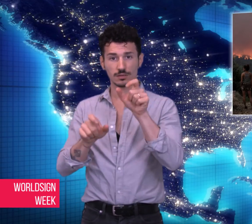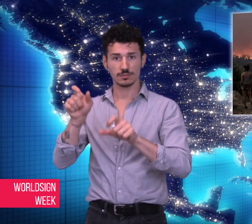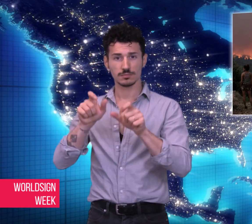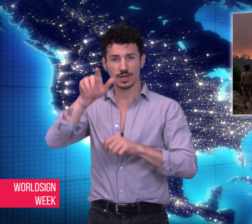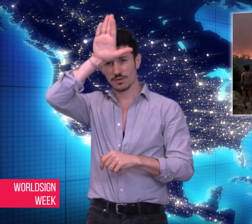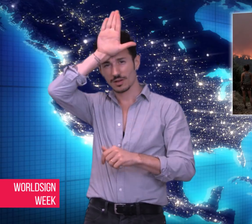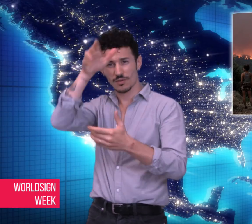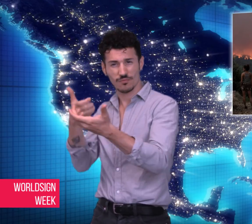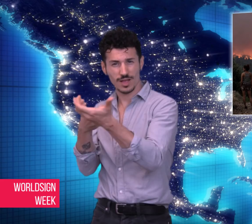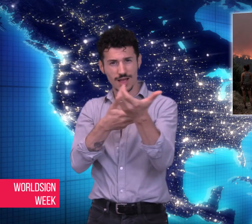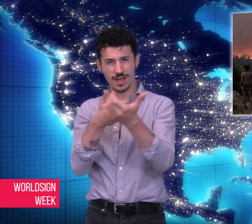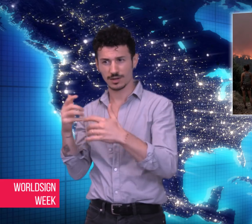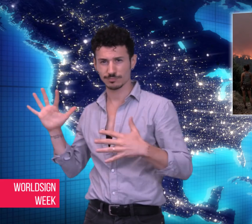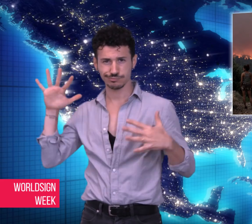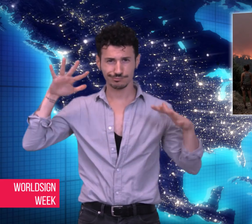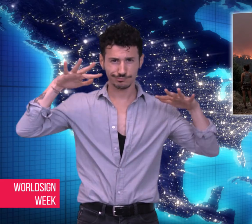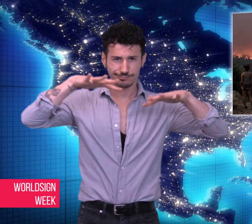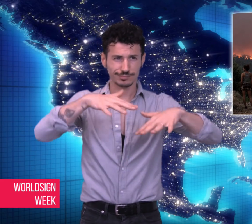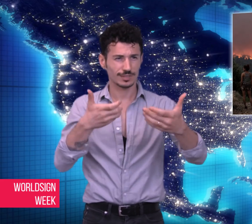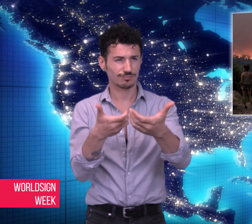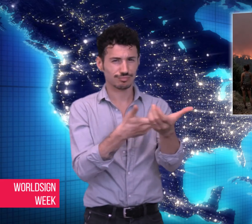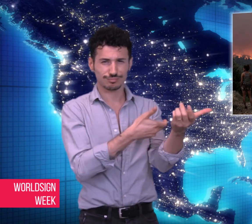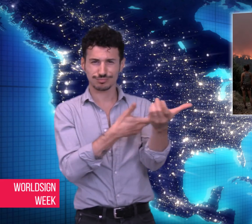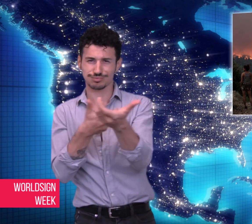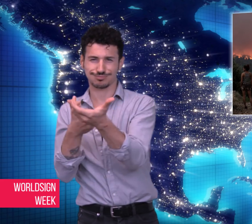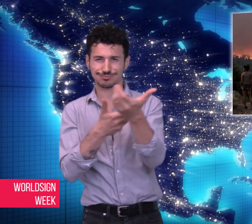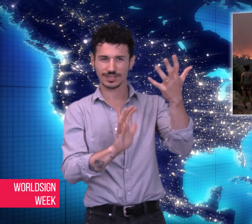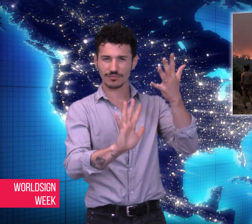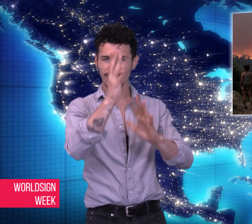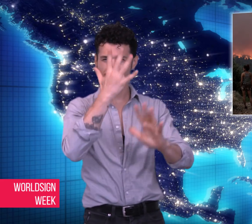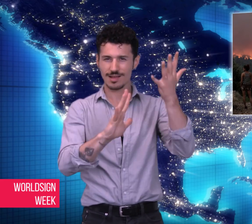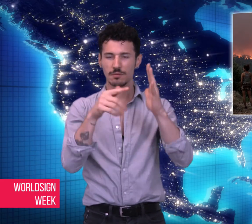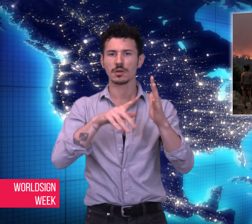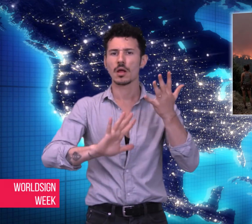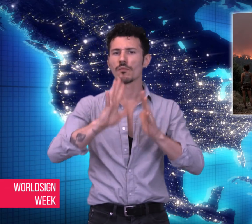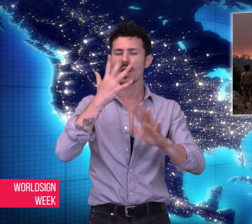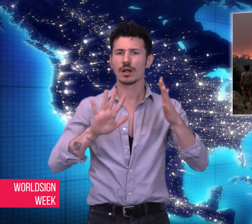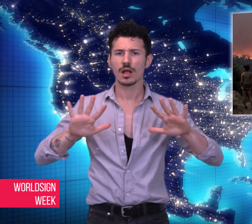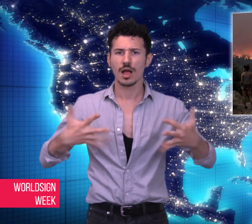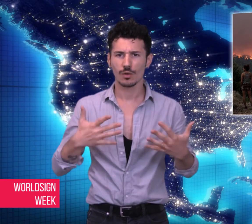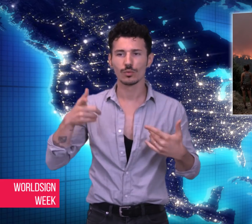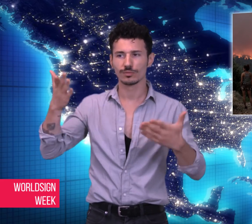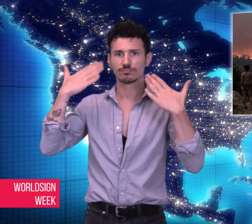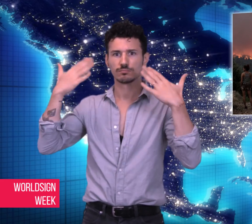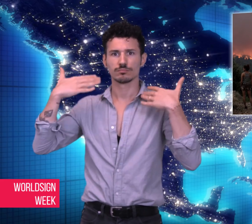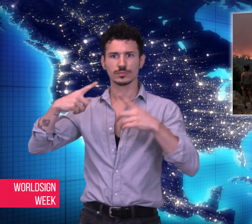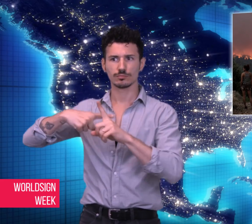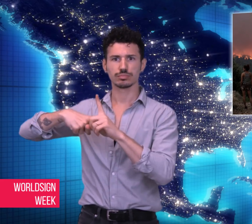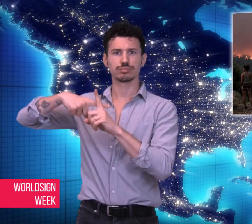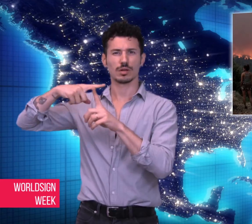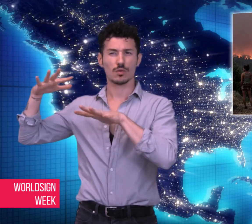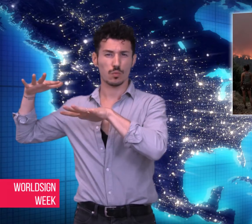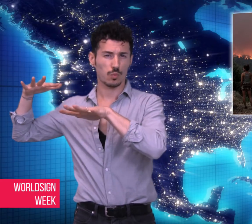Firefighters were battling a major wildfire fanned by a strong seasonal